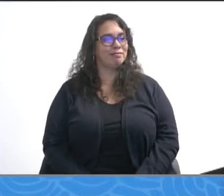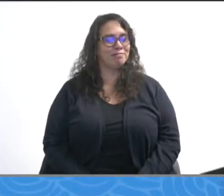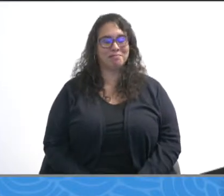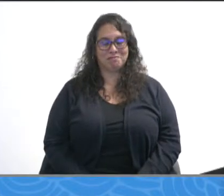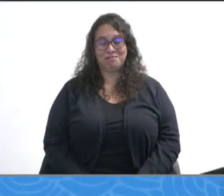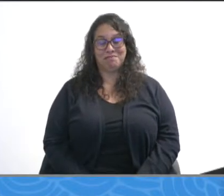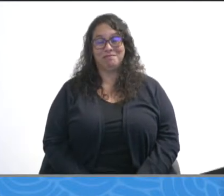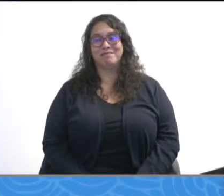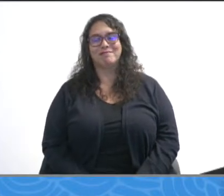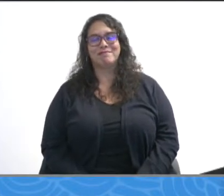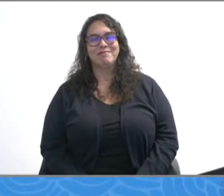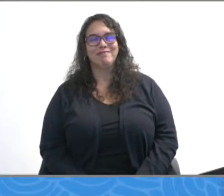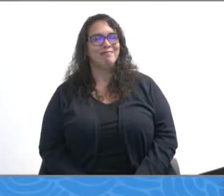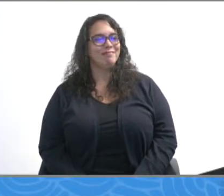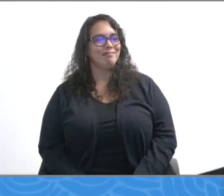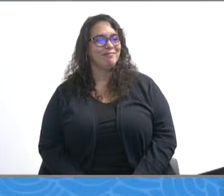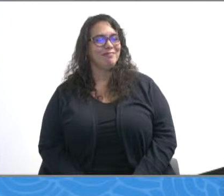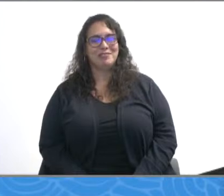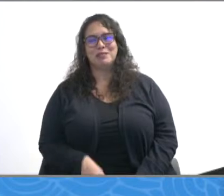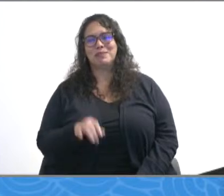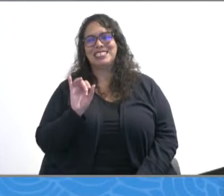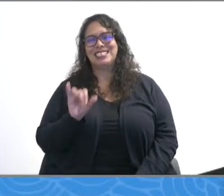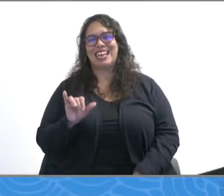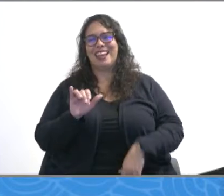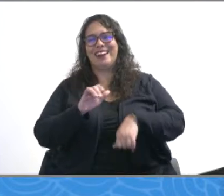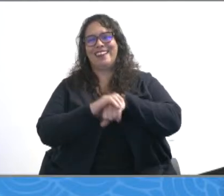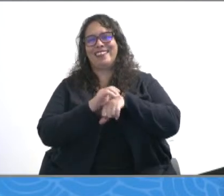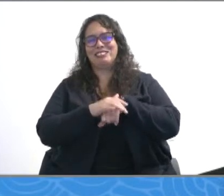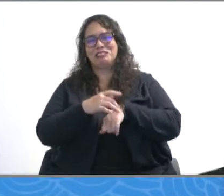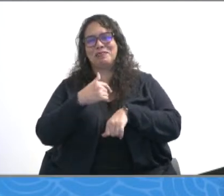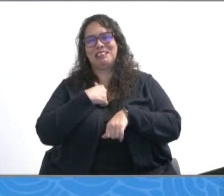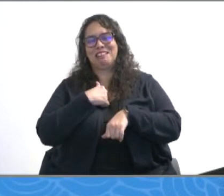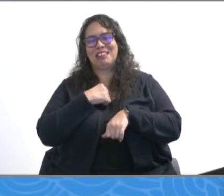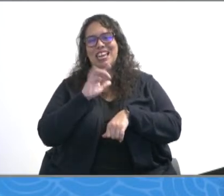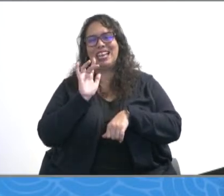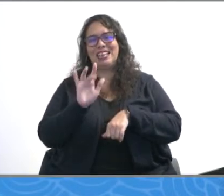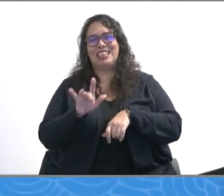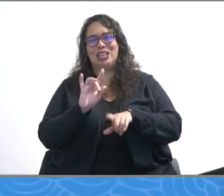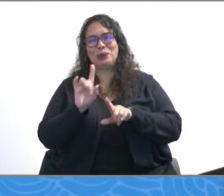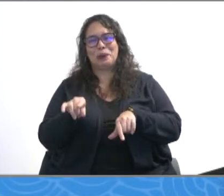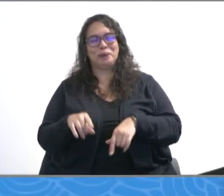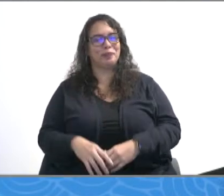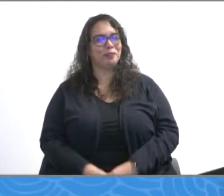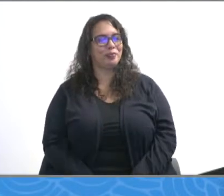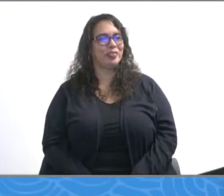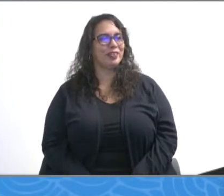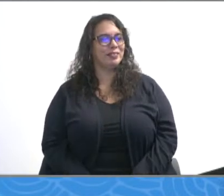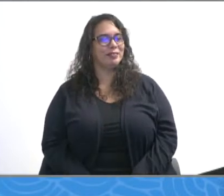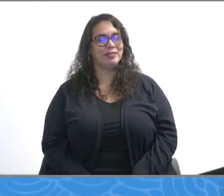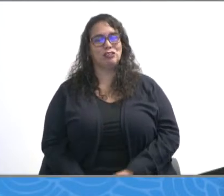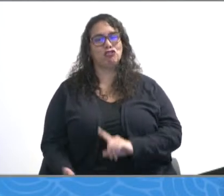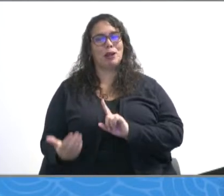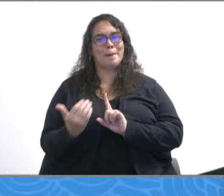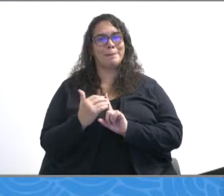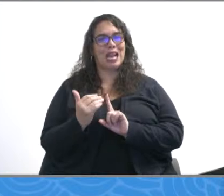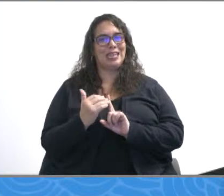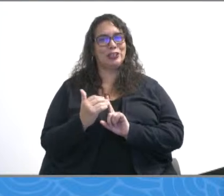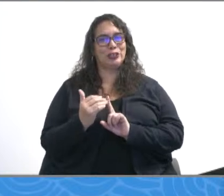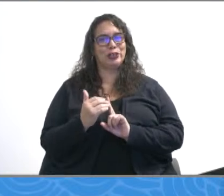but I'm going to stay in English and then I'm just gonna hit go. And it gives me a reminder if I've never engaged